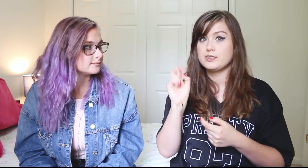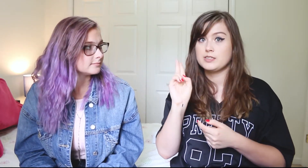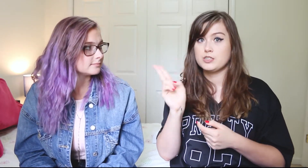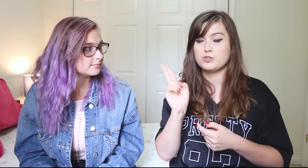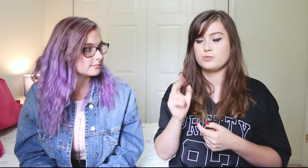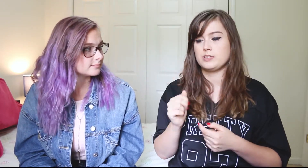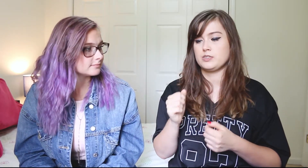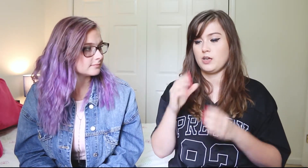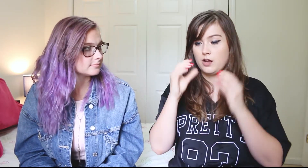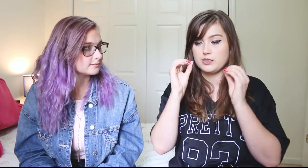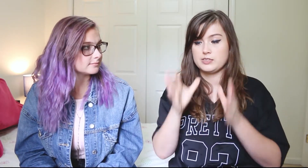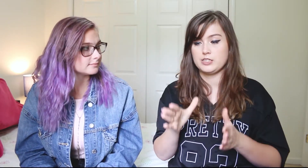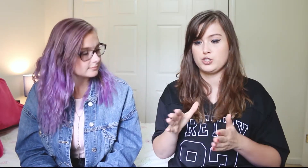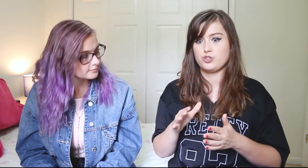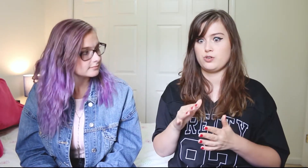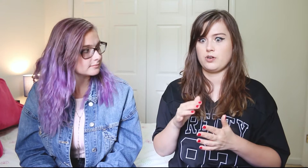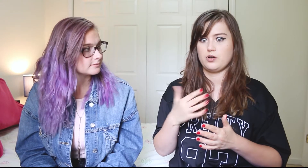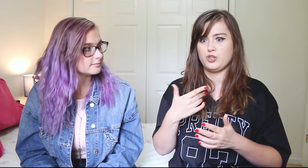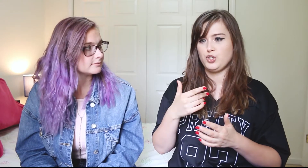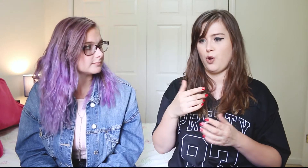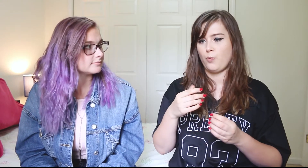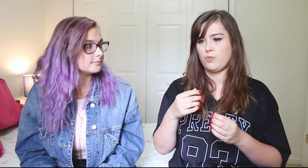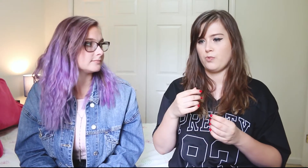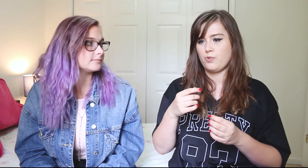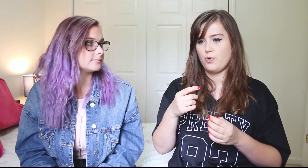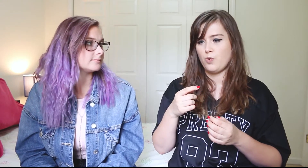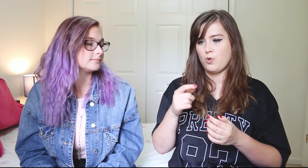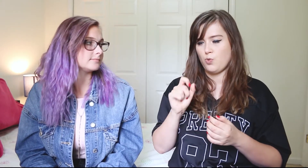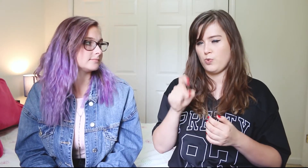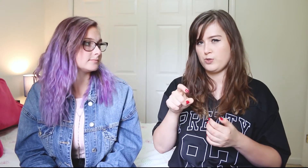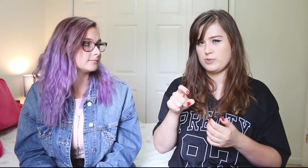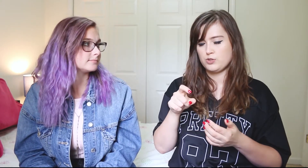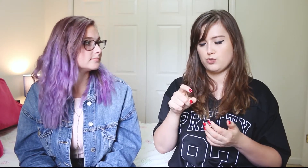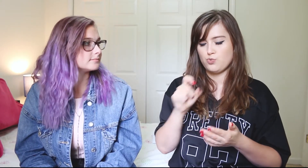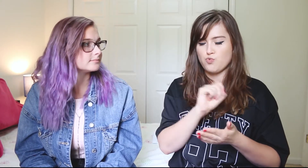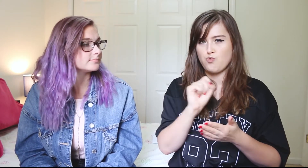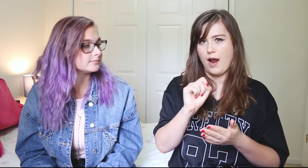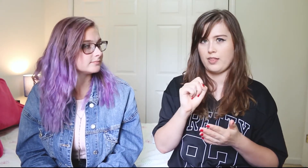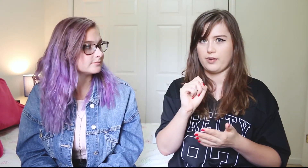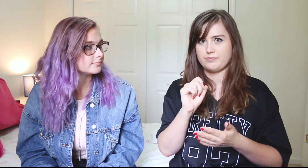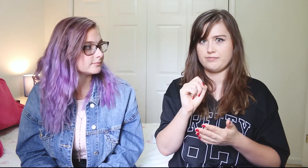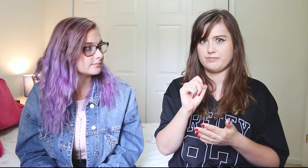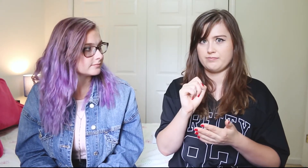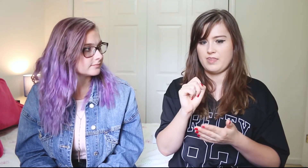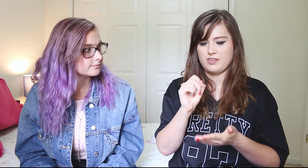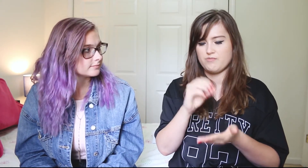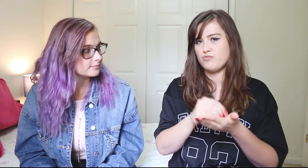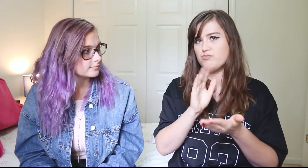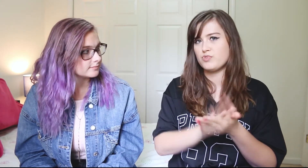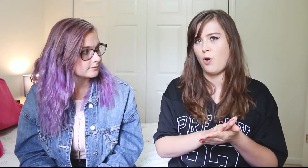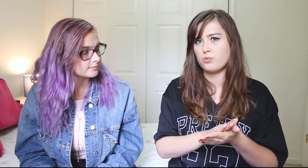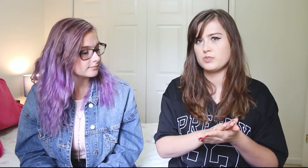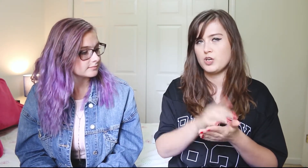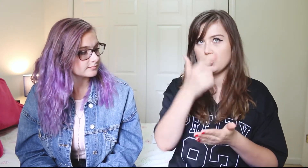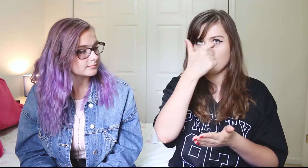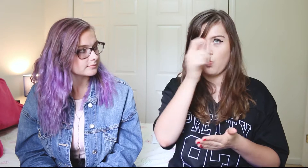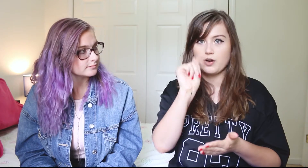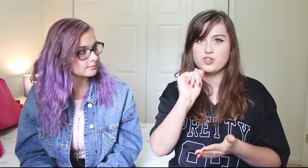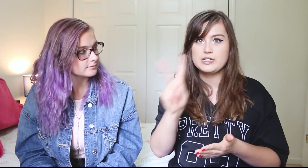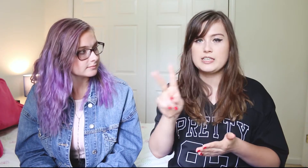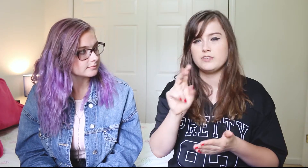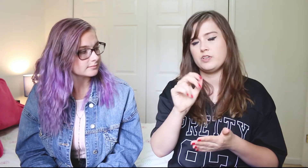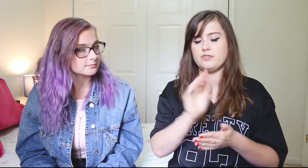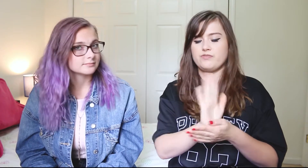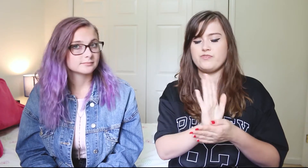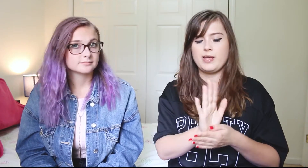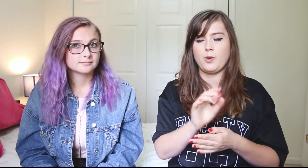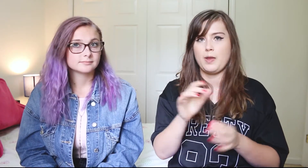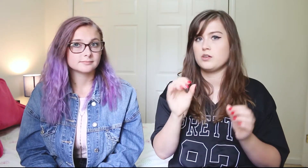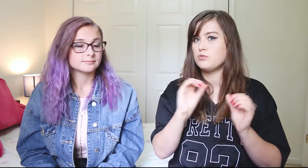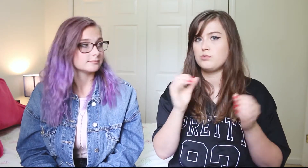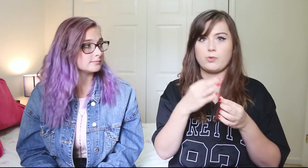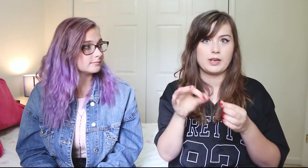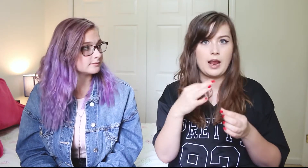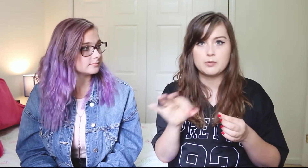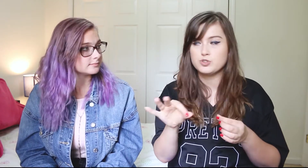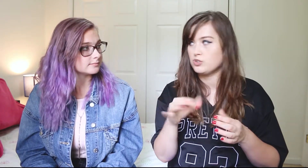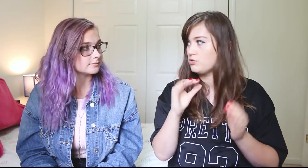Second, my US history teacher. We had to put down note while watching the TV that had no captions.